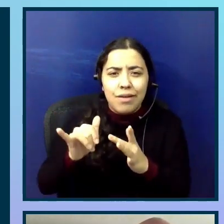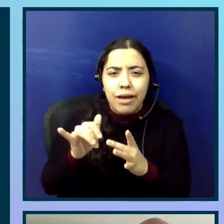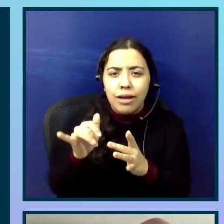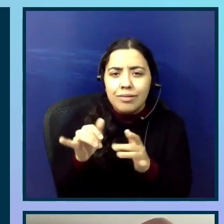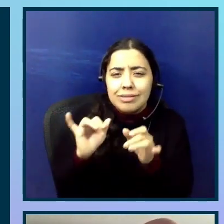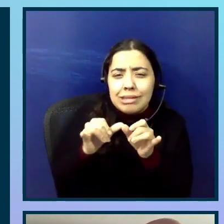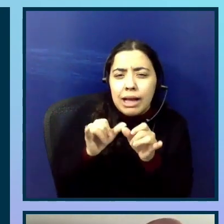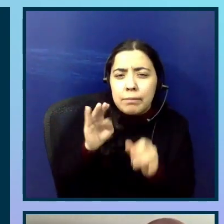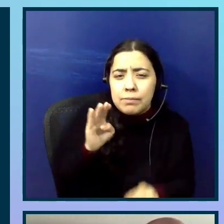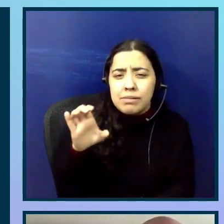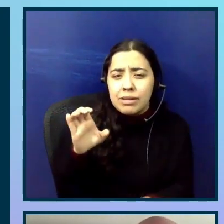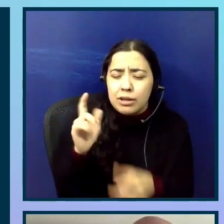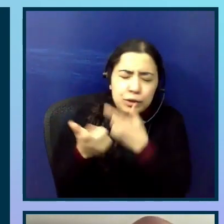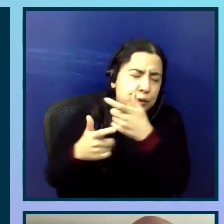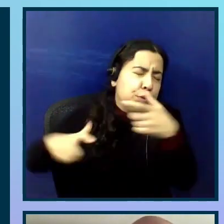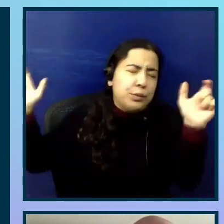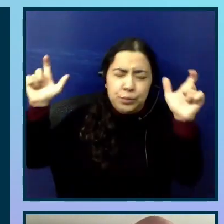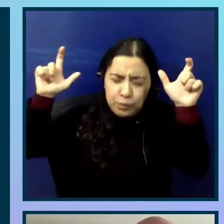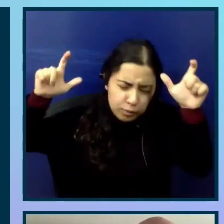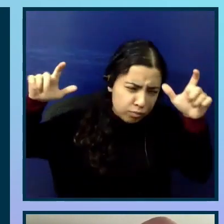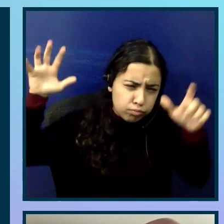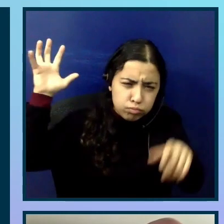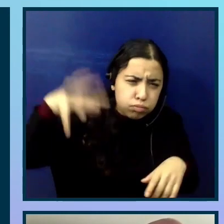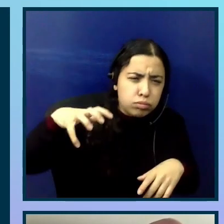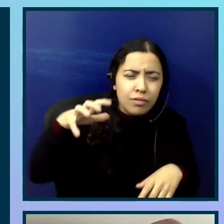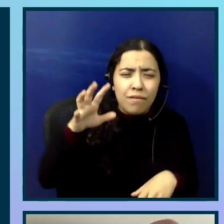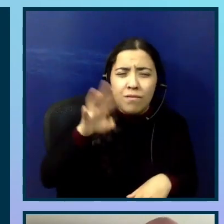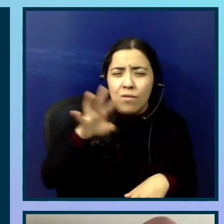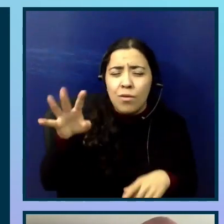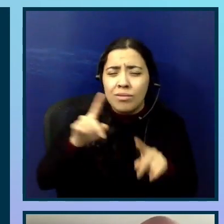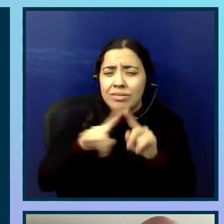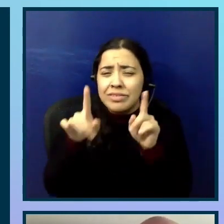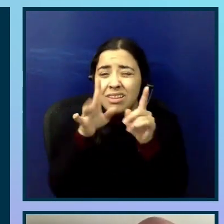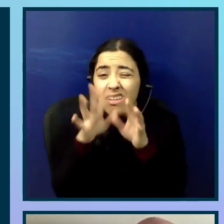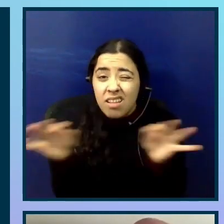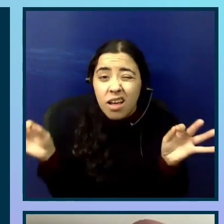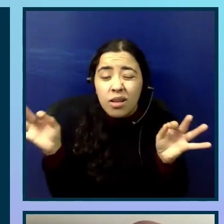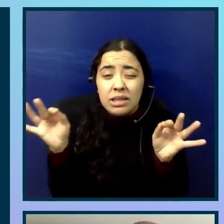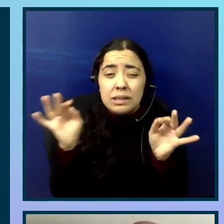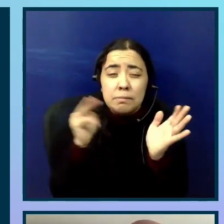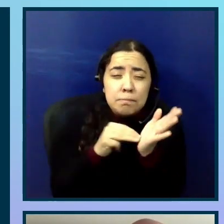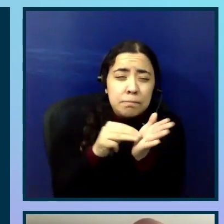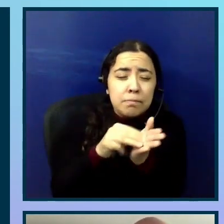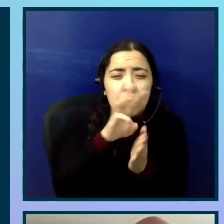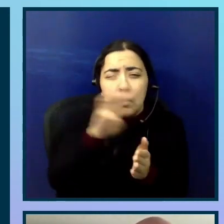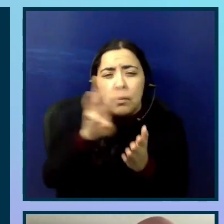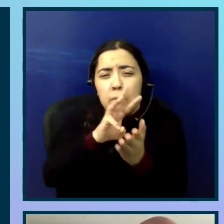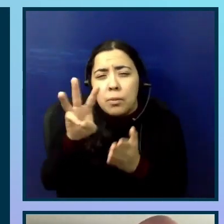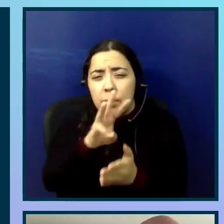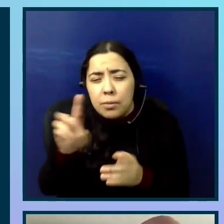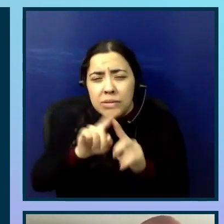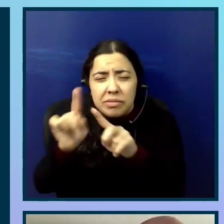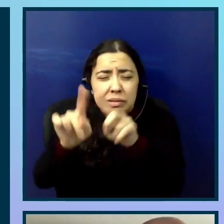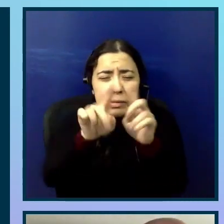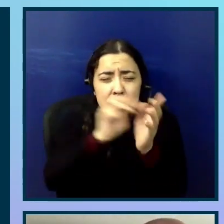which is enormous. It's 44 languages, millions of webpages, and millions of users.